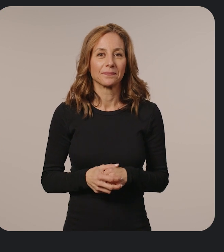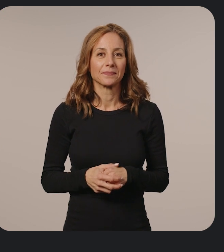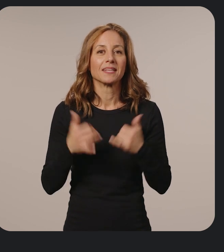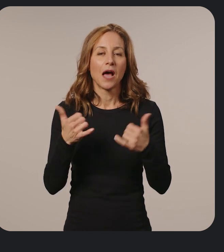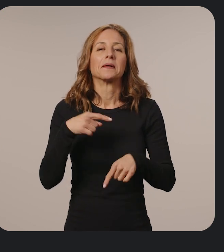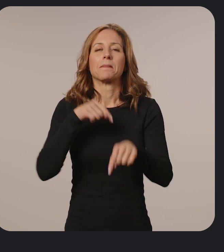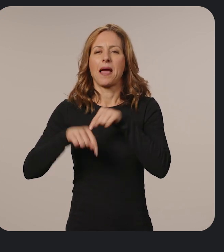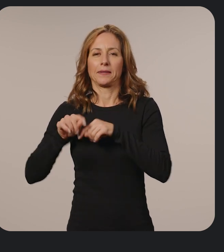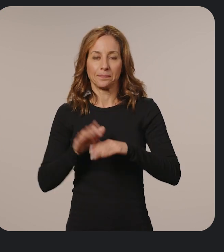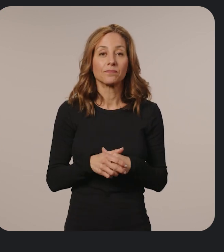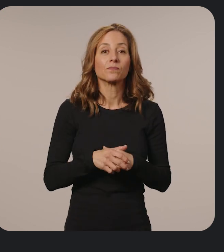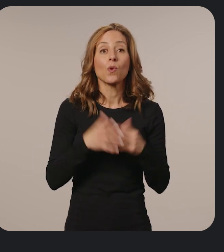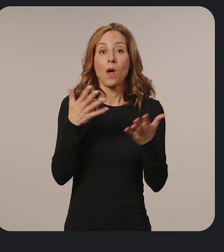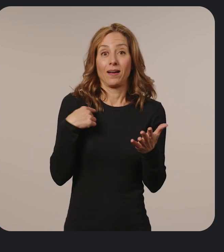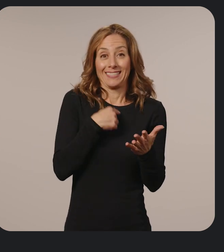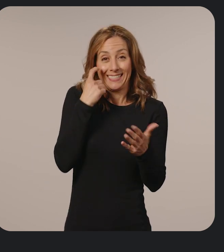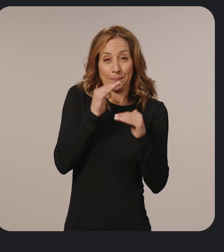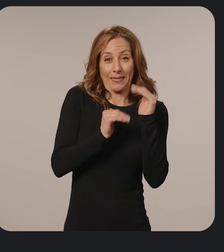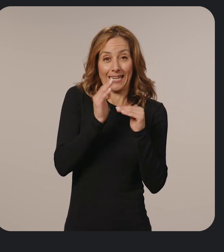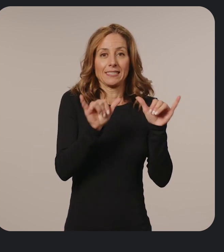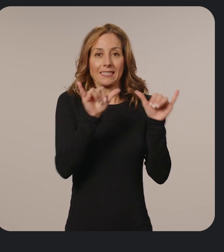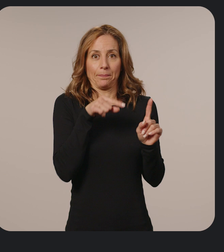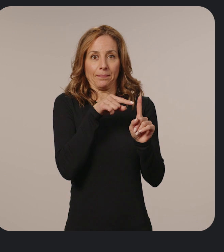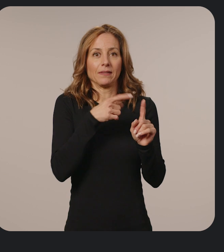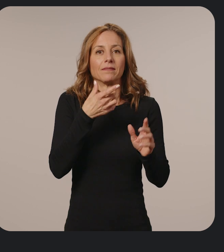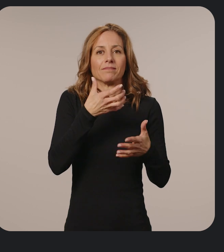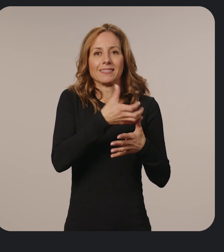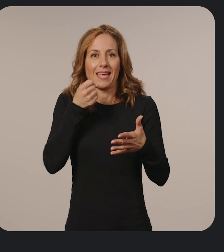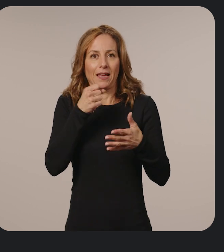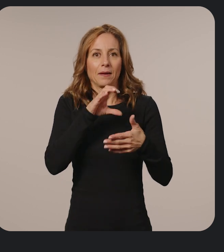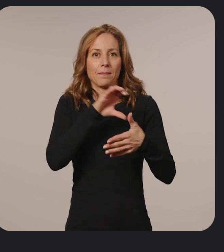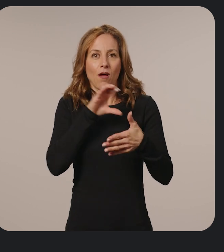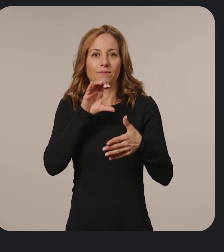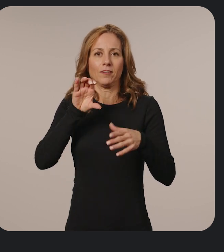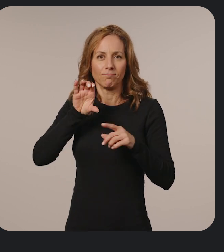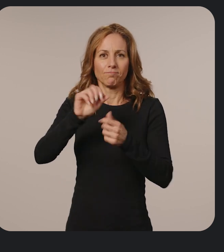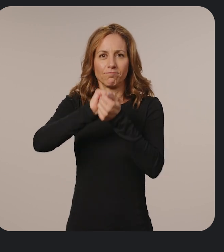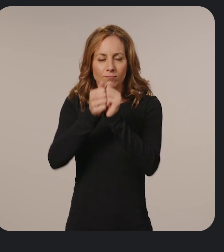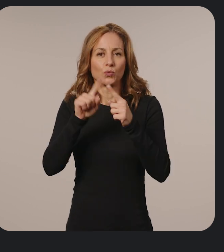Now let's take a step back. What we just built is a system that takes as input a paragraph and summarizes it as a bulleted list.